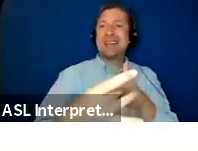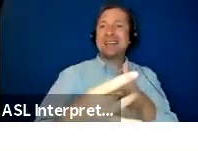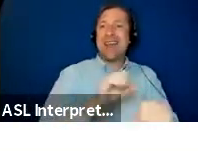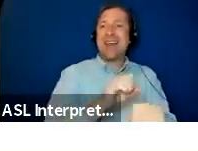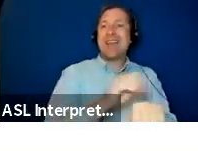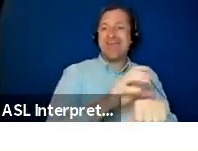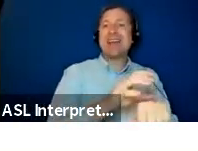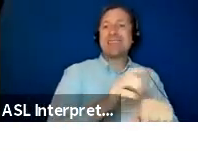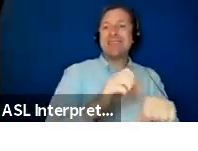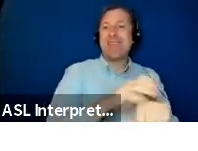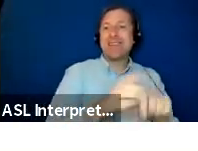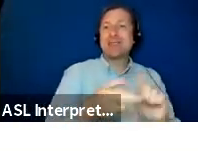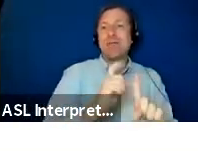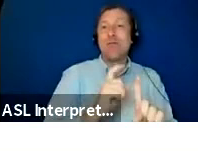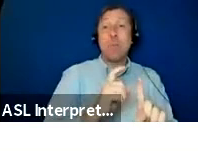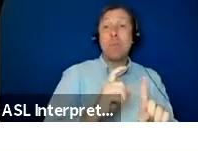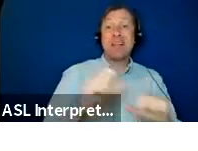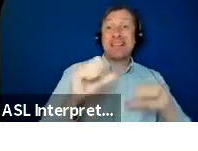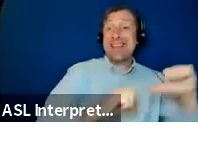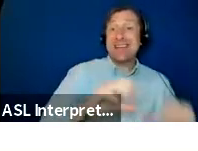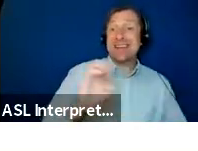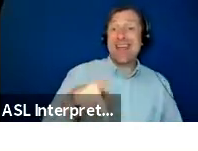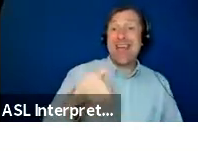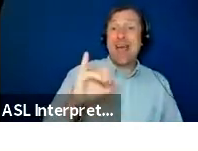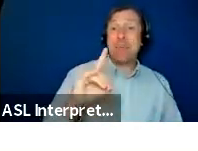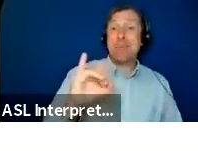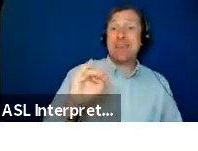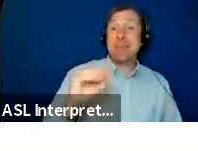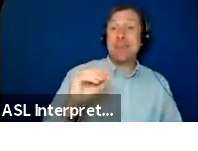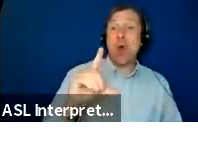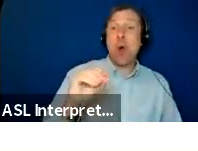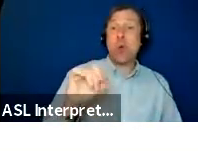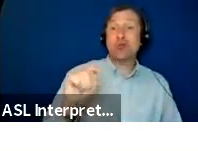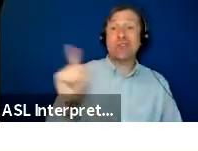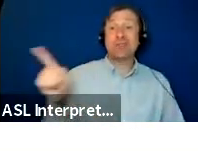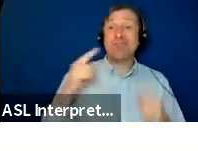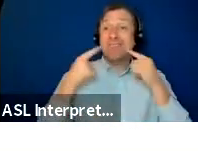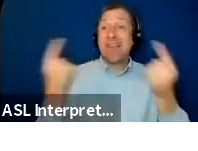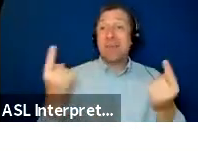from the epidemiologist that is consulting with SAG-AFTRA, renowned up a genealogist, Dr. Jonathan Fielding,